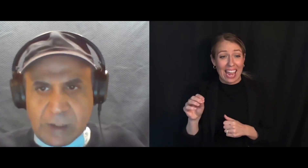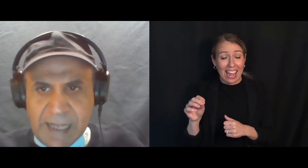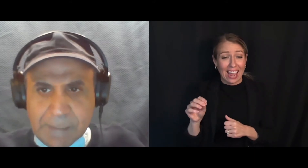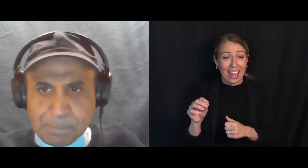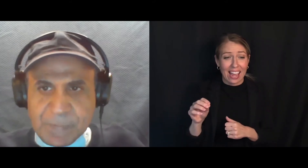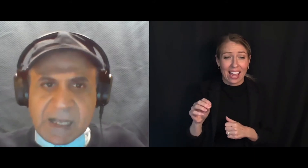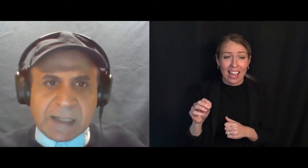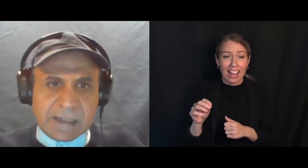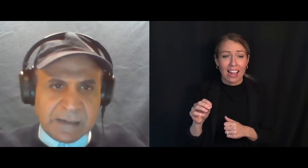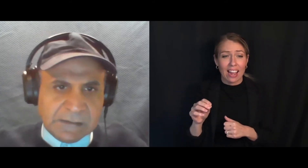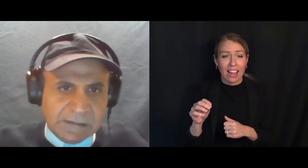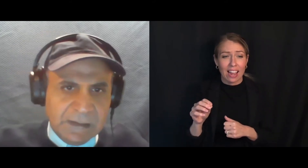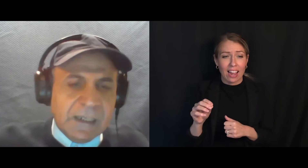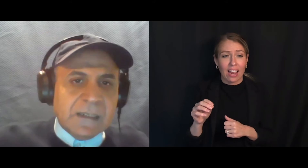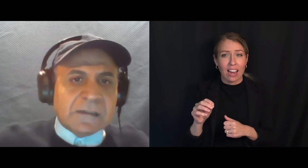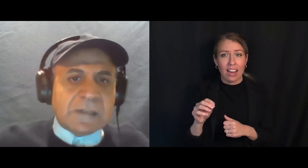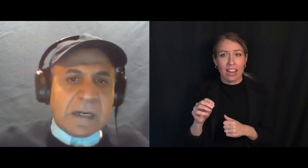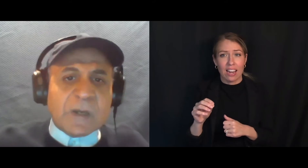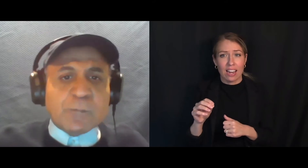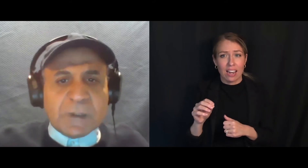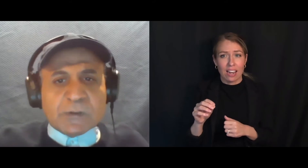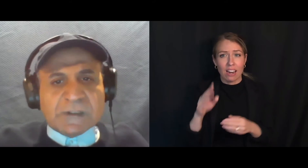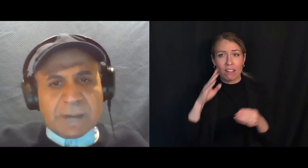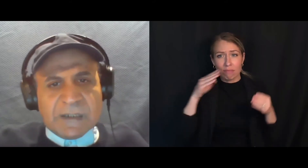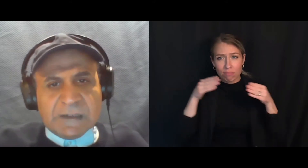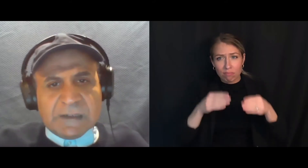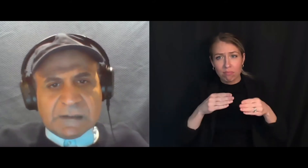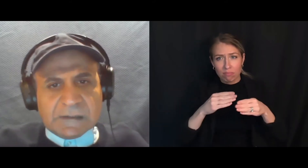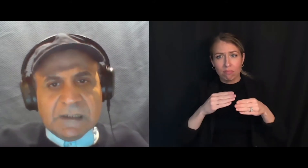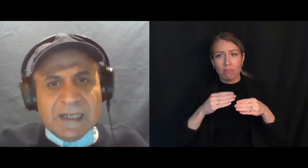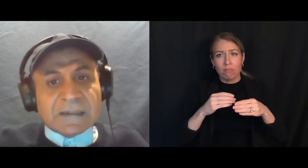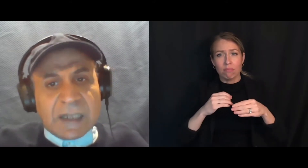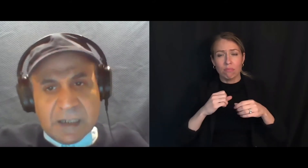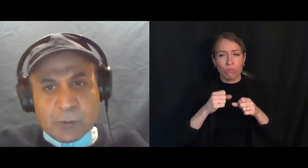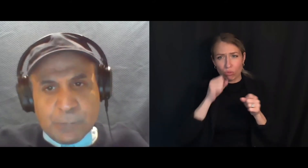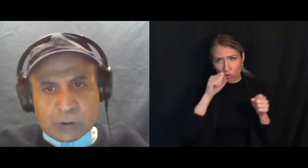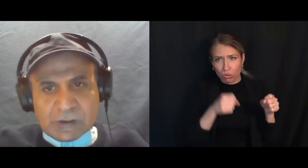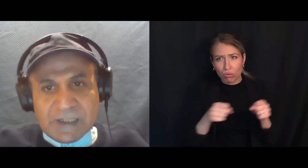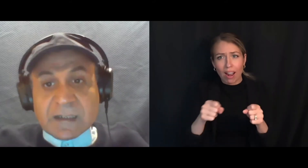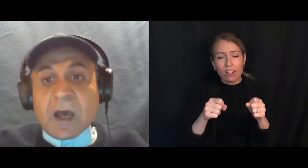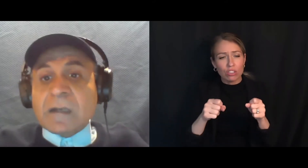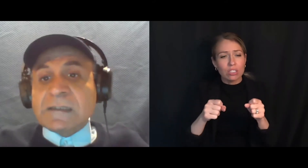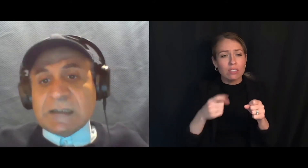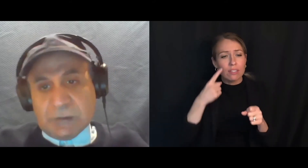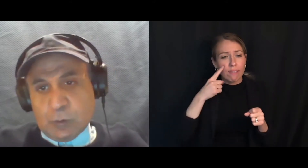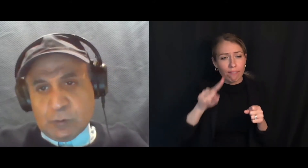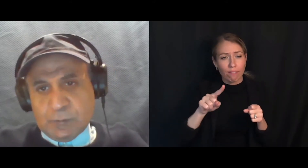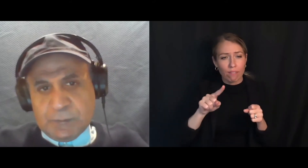to help increase the number of people with disabilities in the labor force in all sectors.